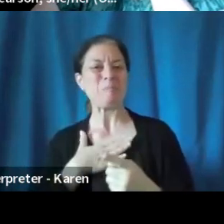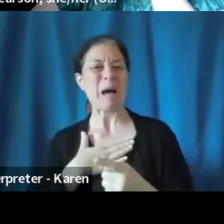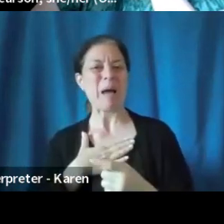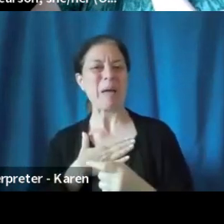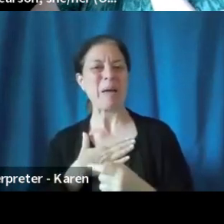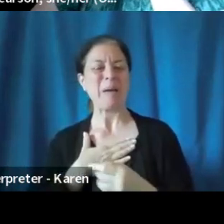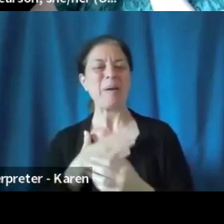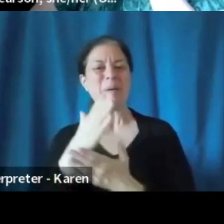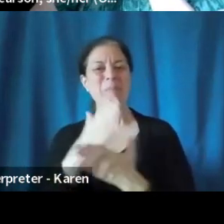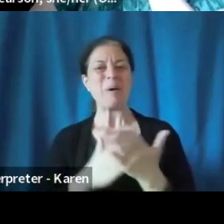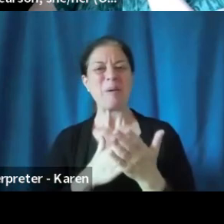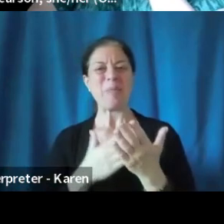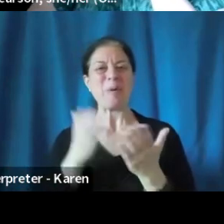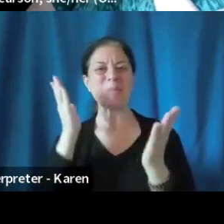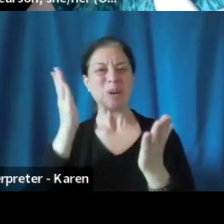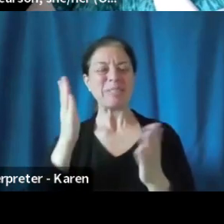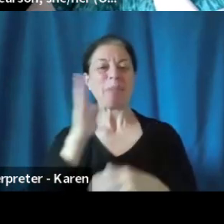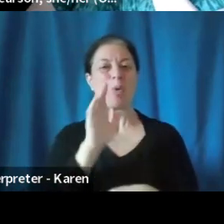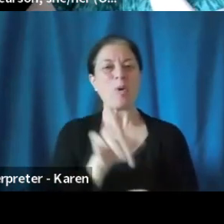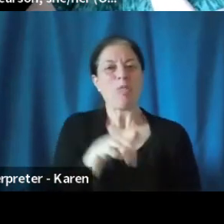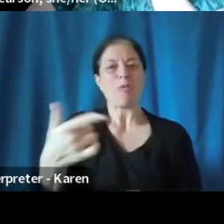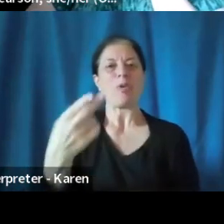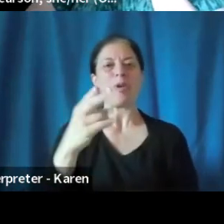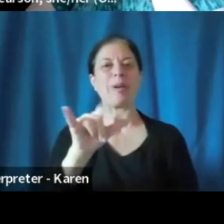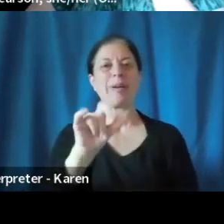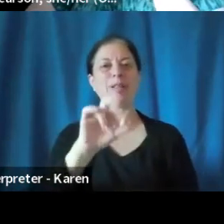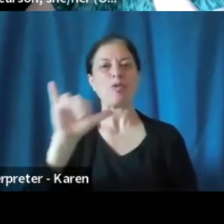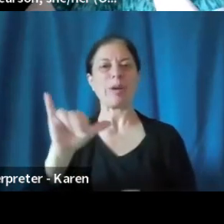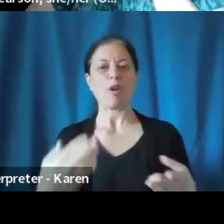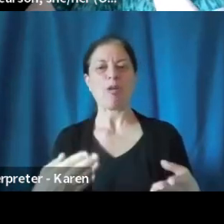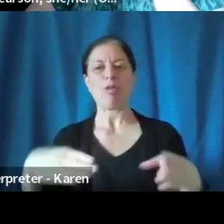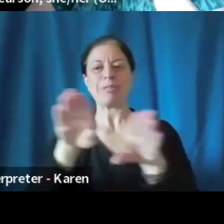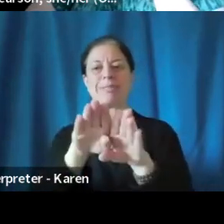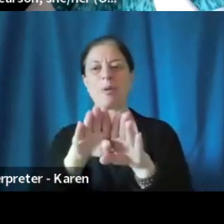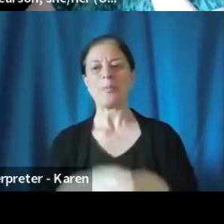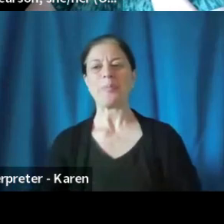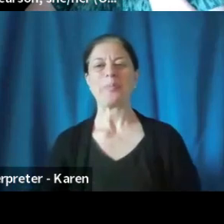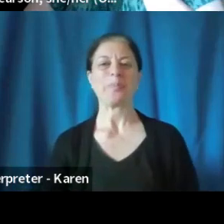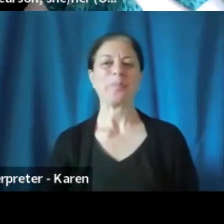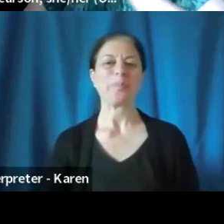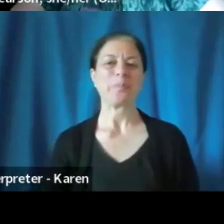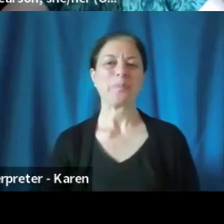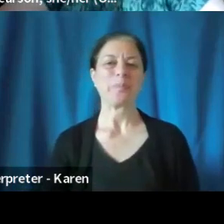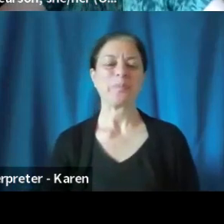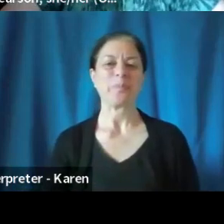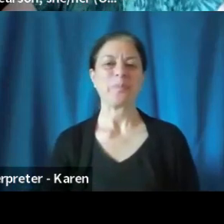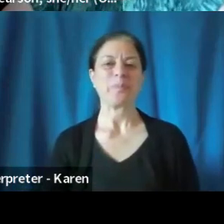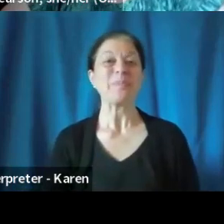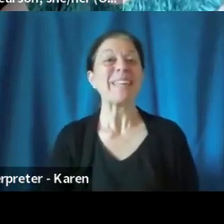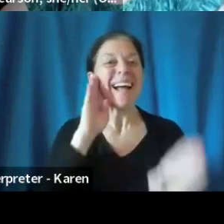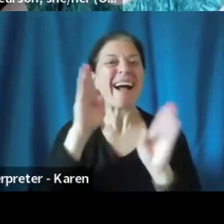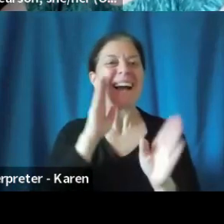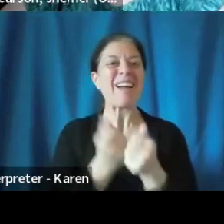us. Thank you to you three and everybody who is listening to my portion. I will throw it over to